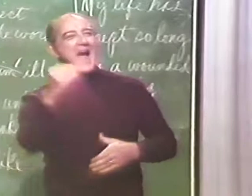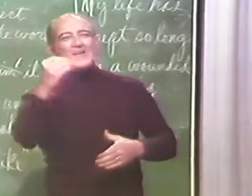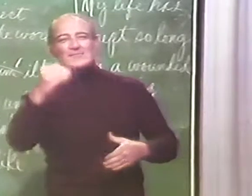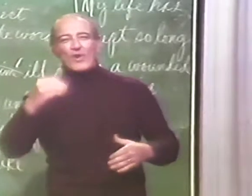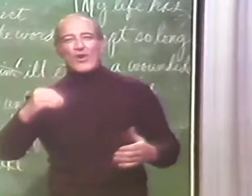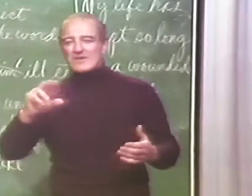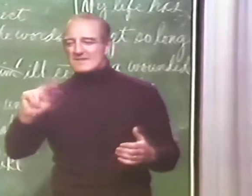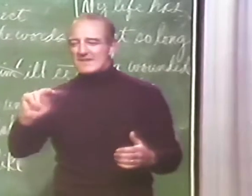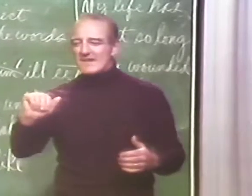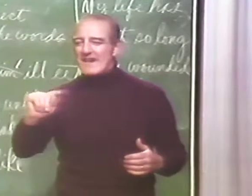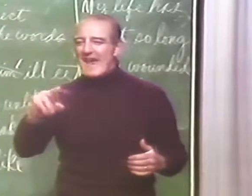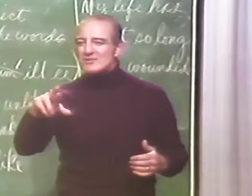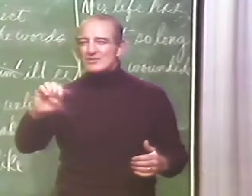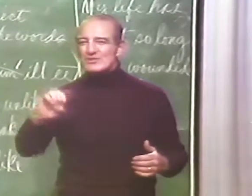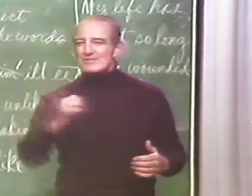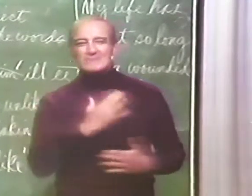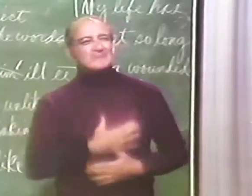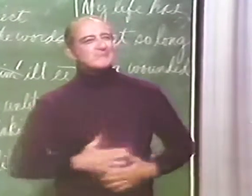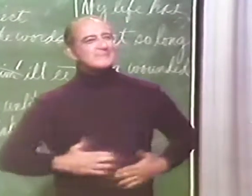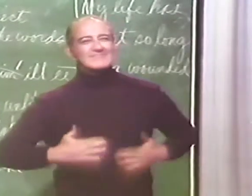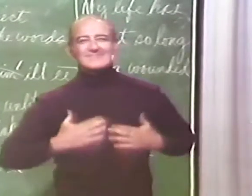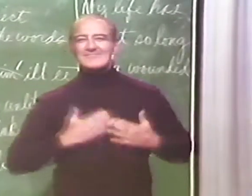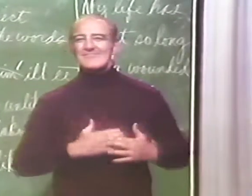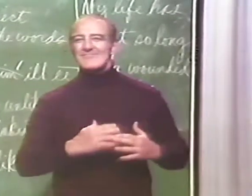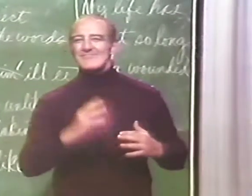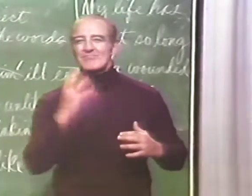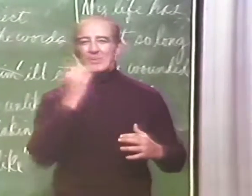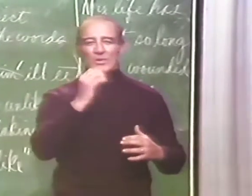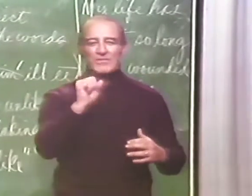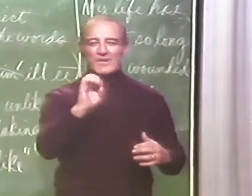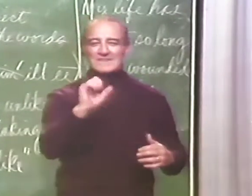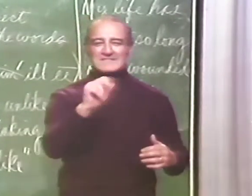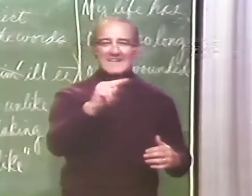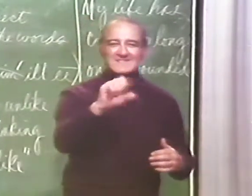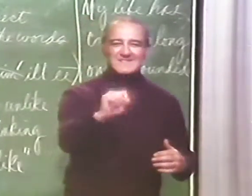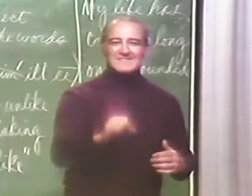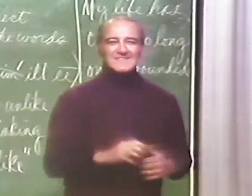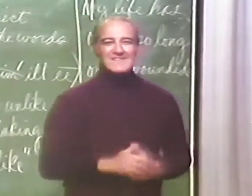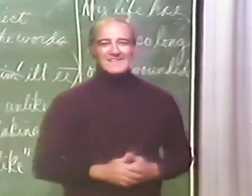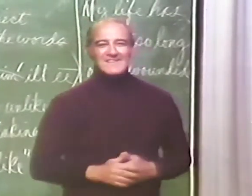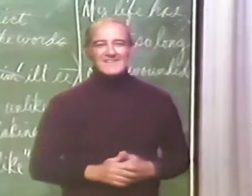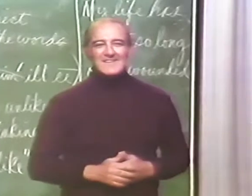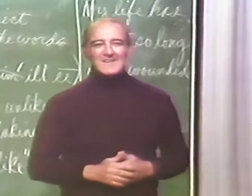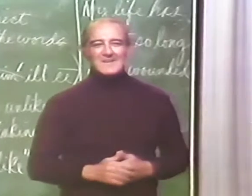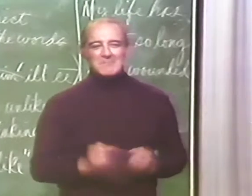BEAUTIFUL GET-TOGETHERS OUTDOORS IN THE NATURE.